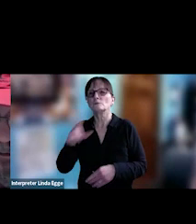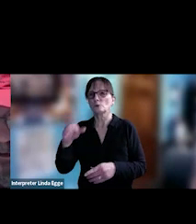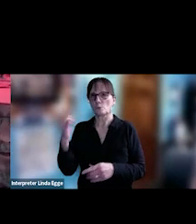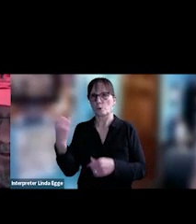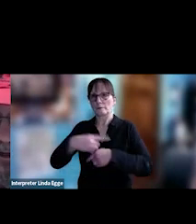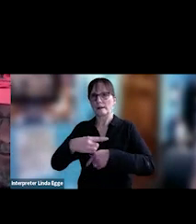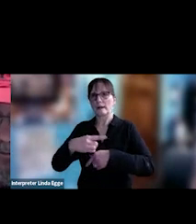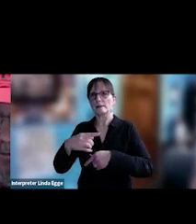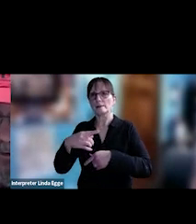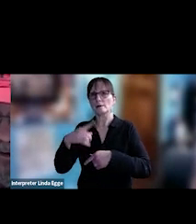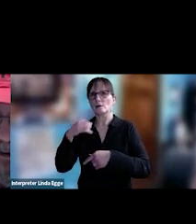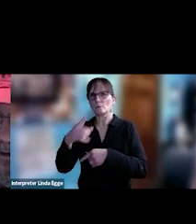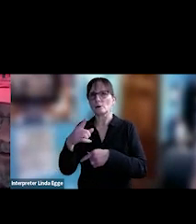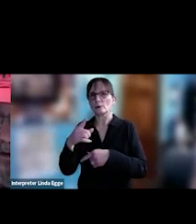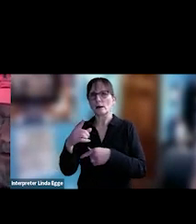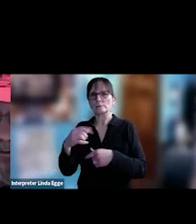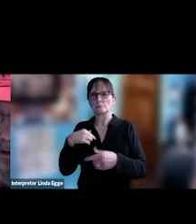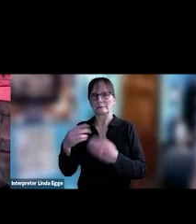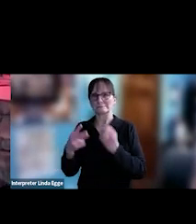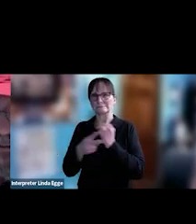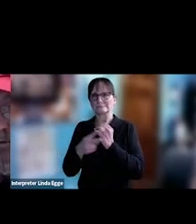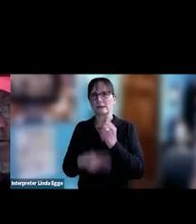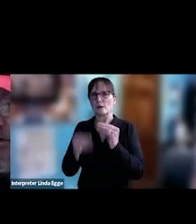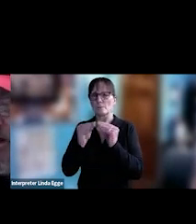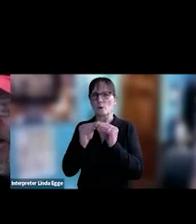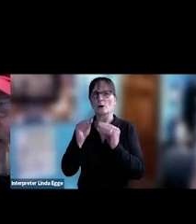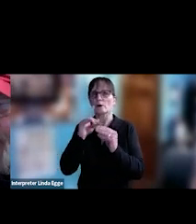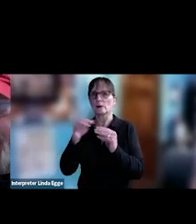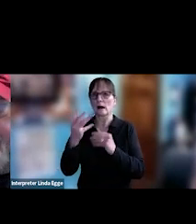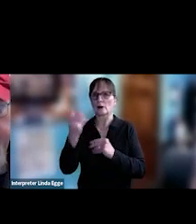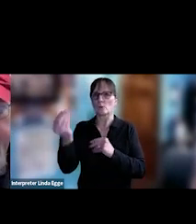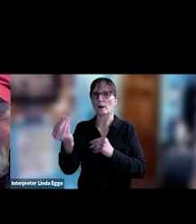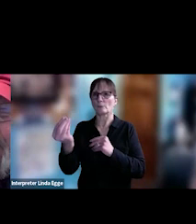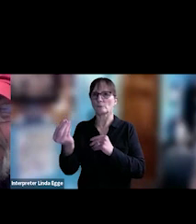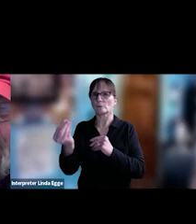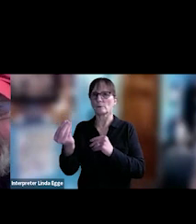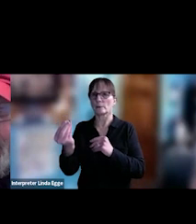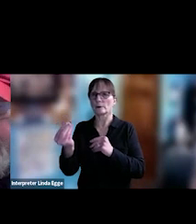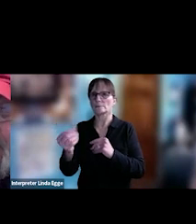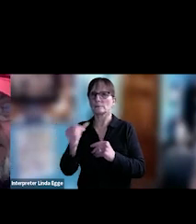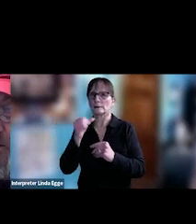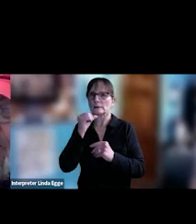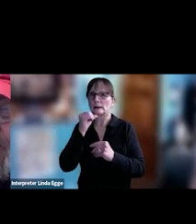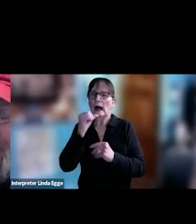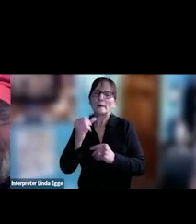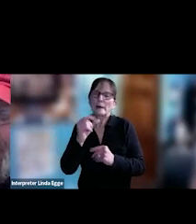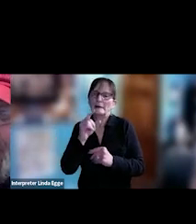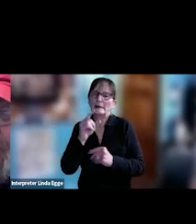and get in shape a little bit more, I go out, 'cause I'm not a, you know, I'm not a super smart man, so-